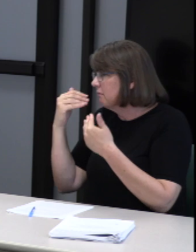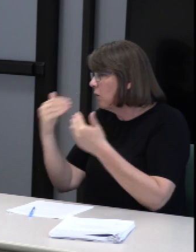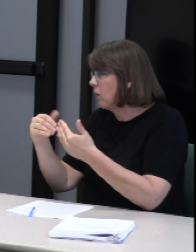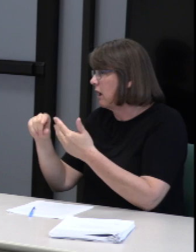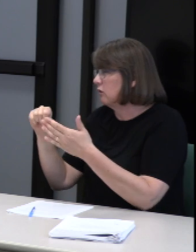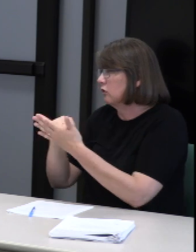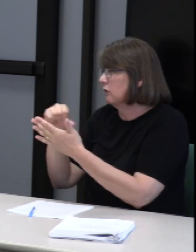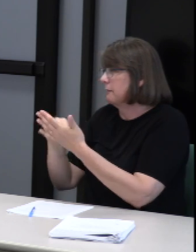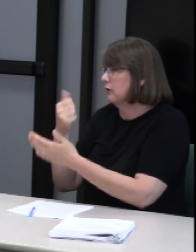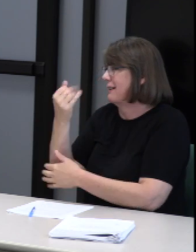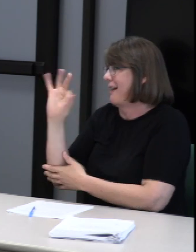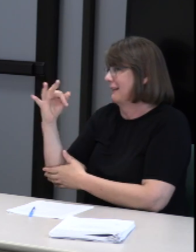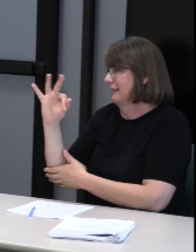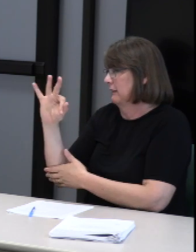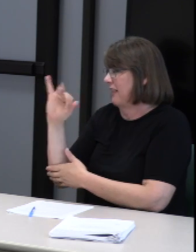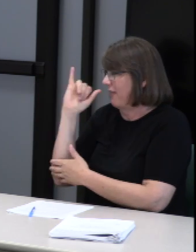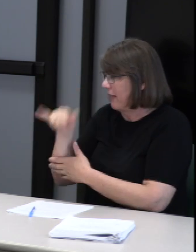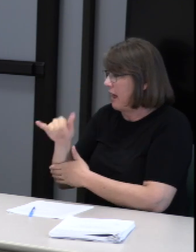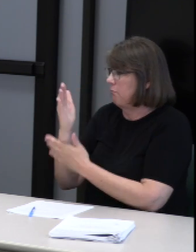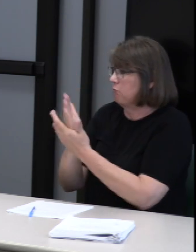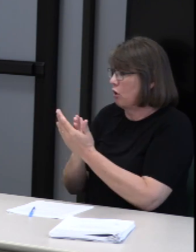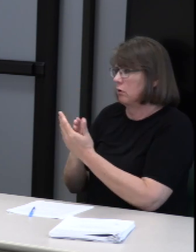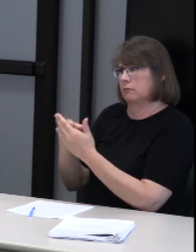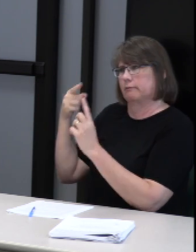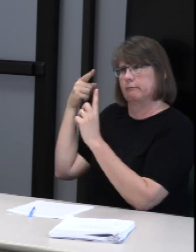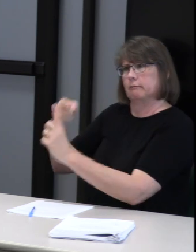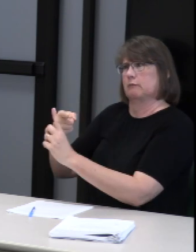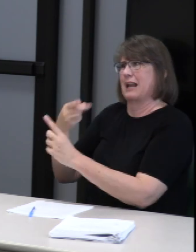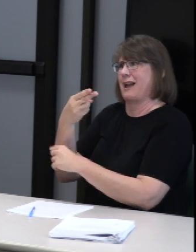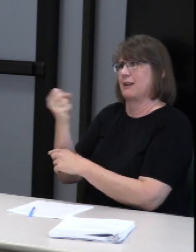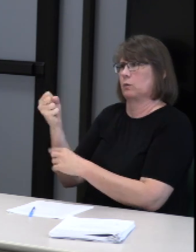and if you could, take a moment to look at page 19,